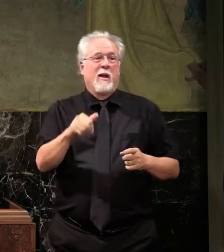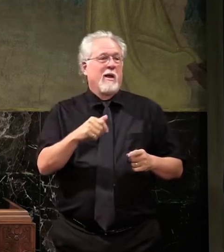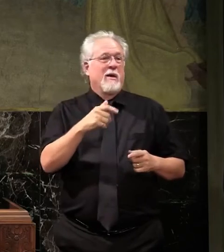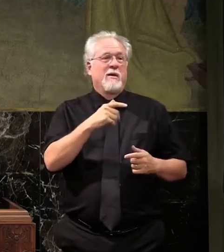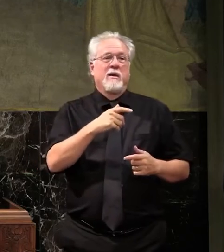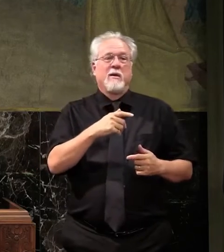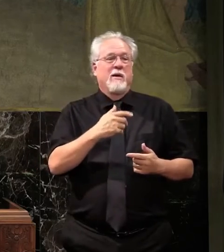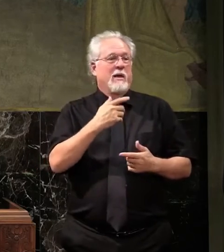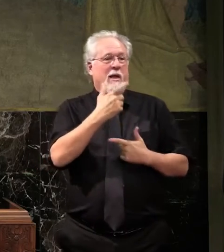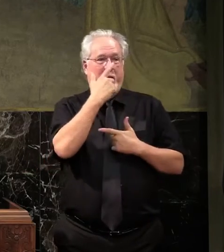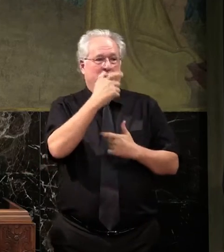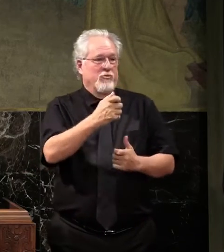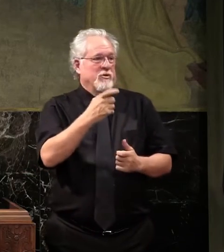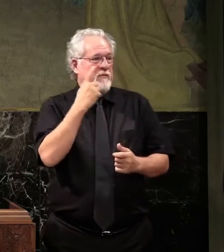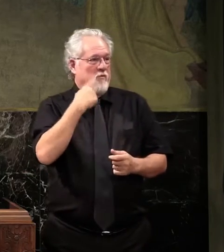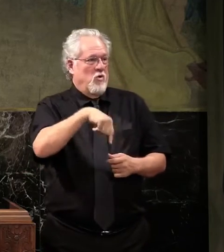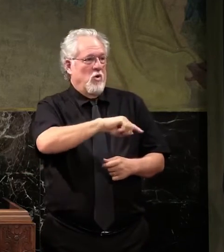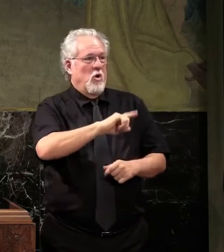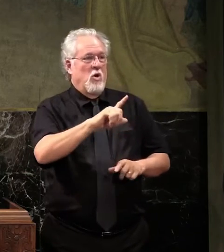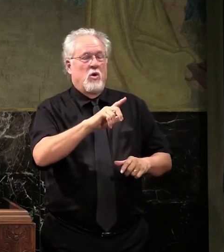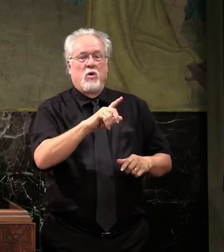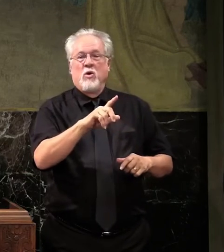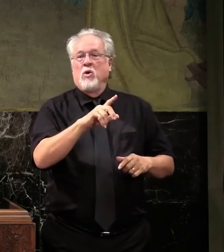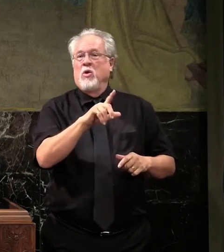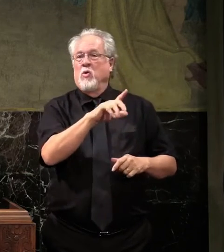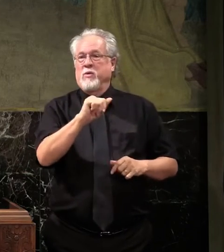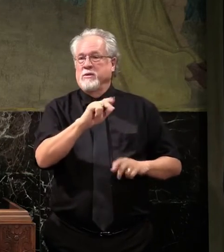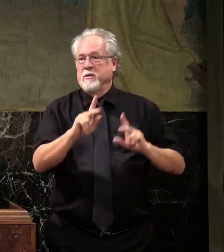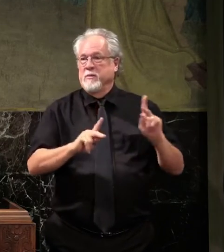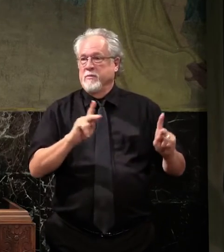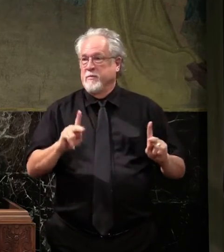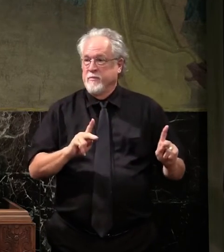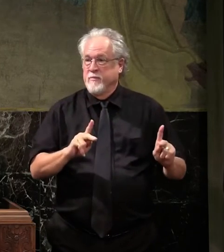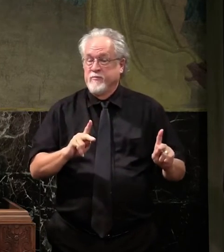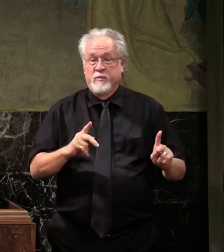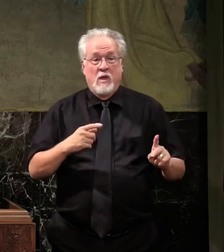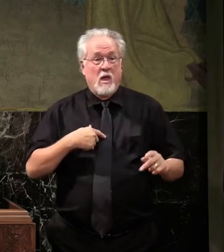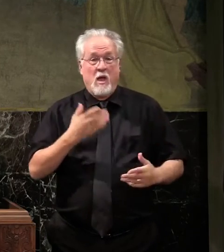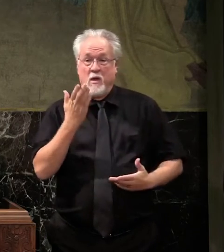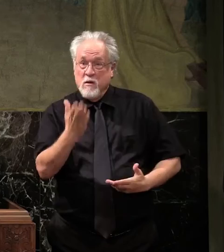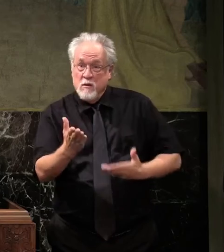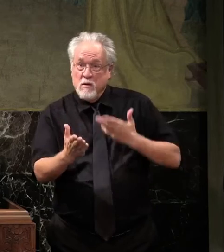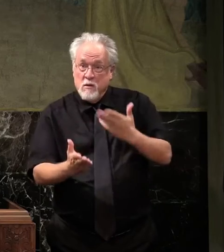Louisiana forward. I offered numerous ways to fix the budget crisis over the past